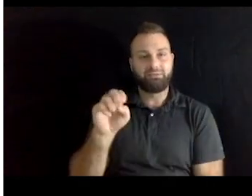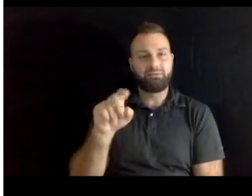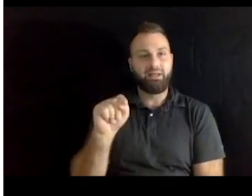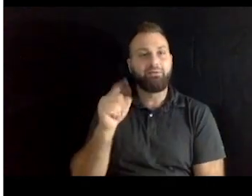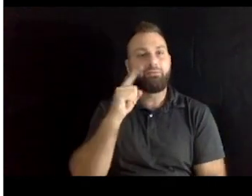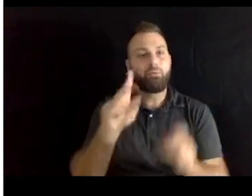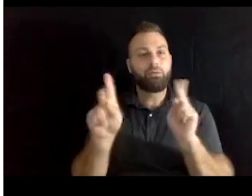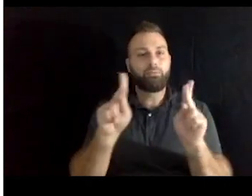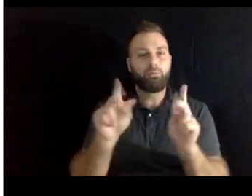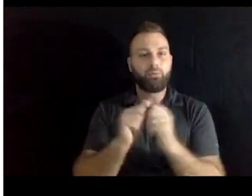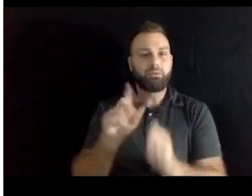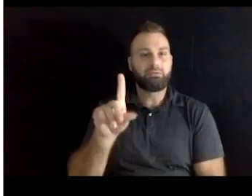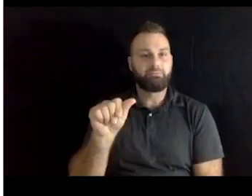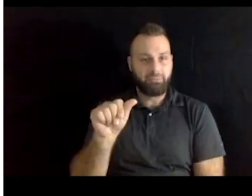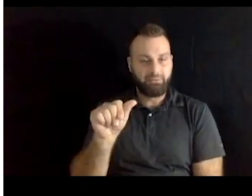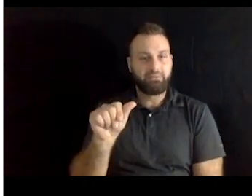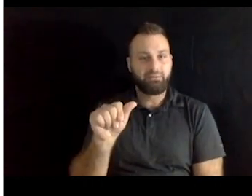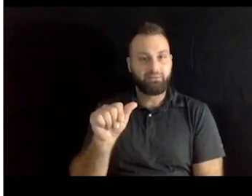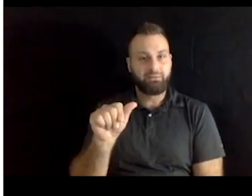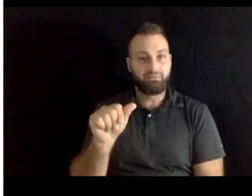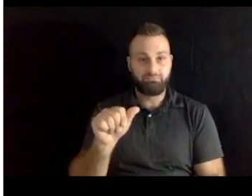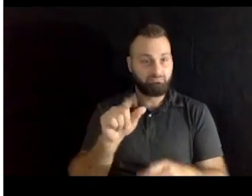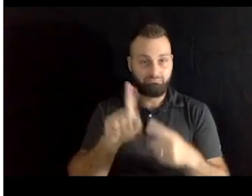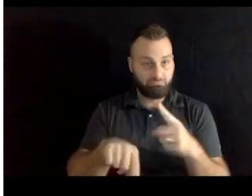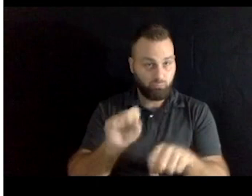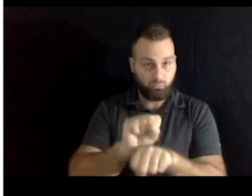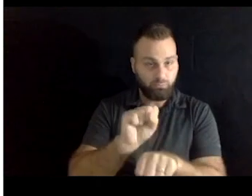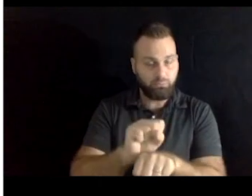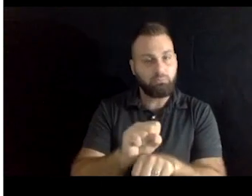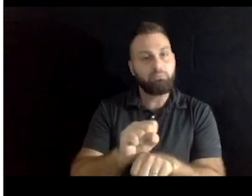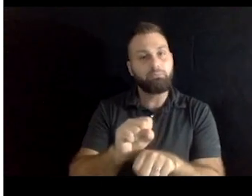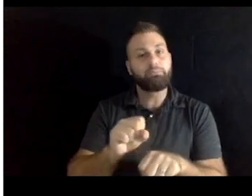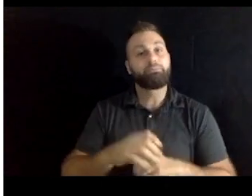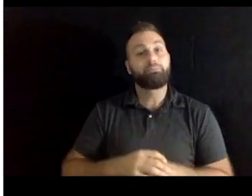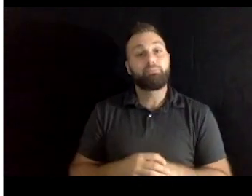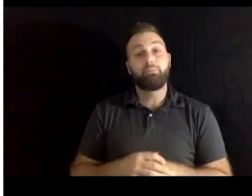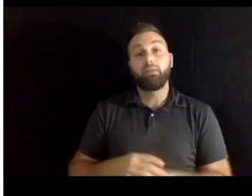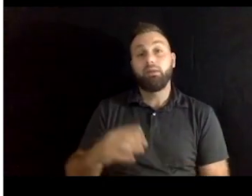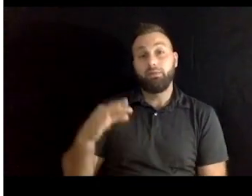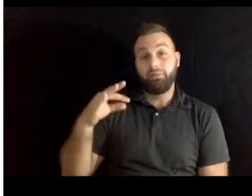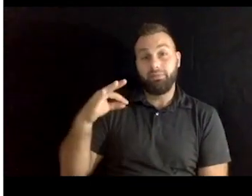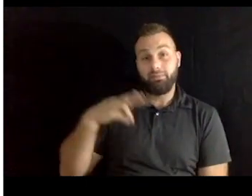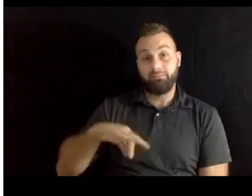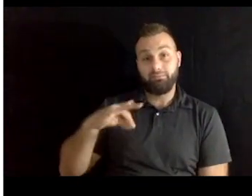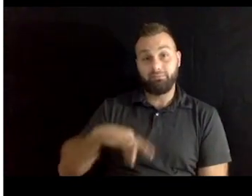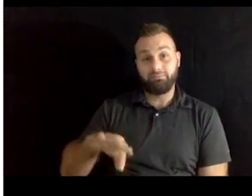There's some caveats here here as well. The benefits are meager relative to work income and